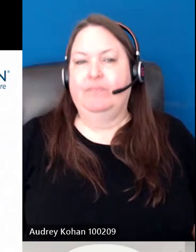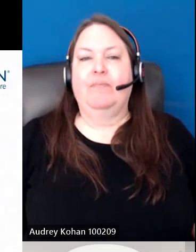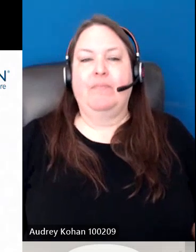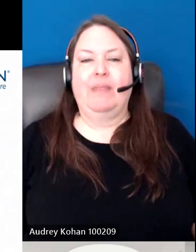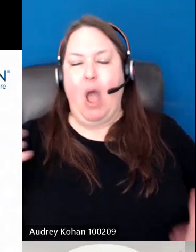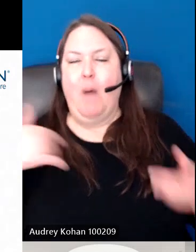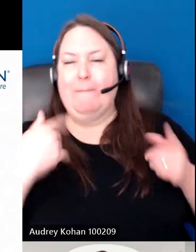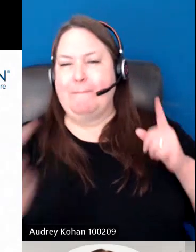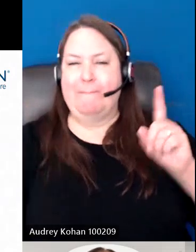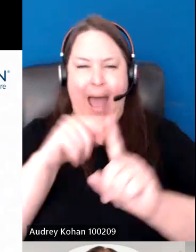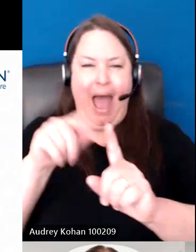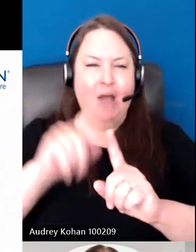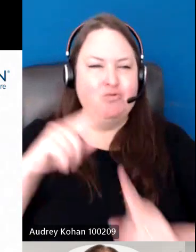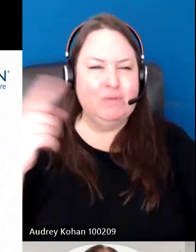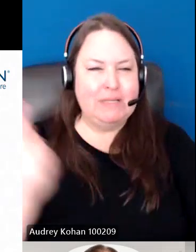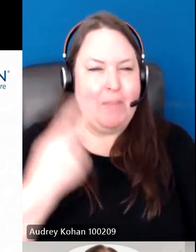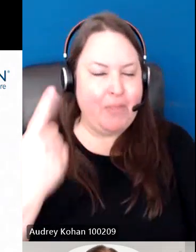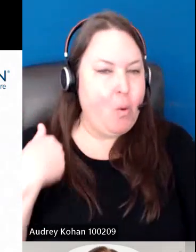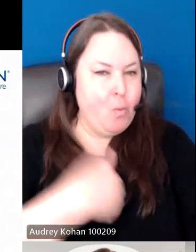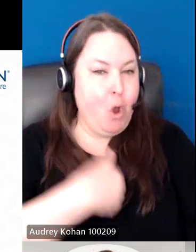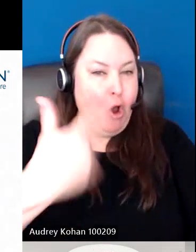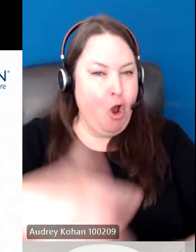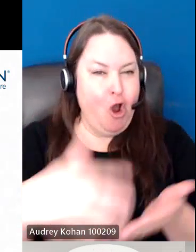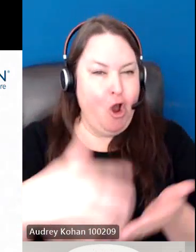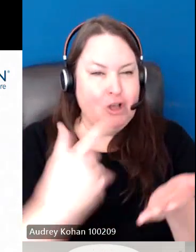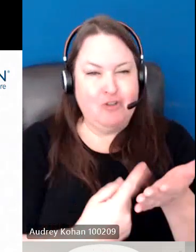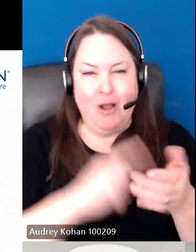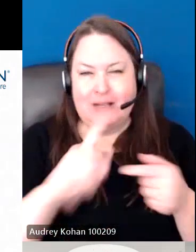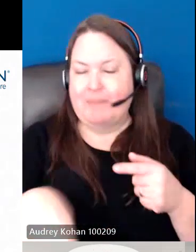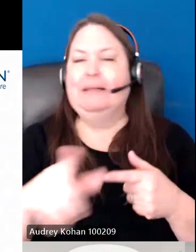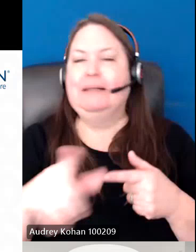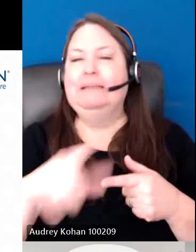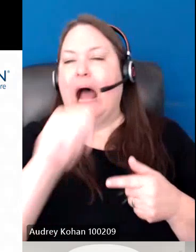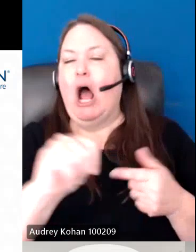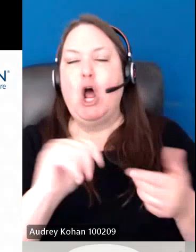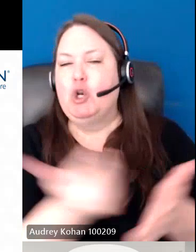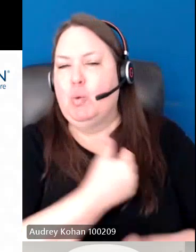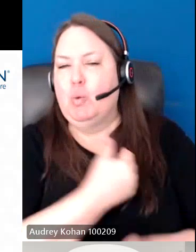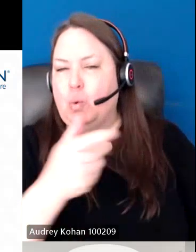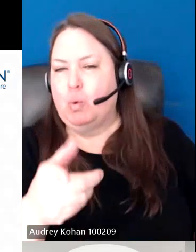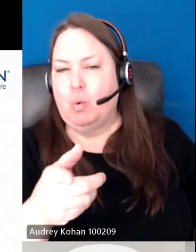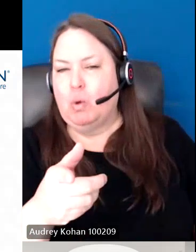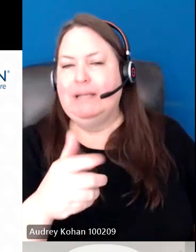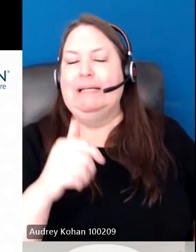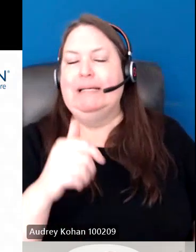into something um that we've already talked about it's not new um it's not a new deadline it's it's